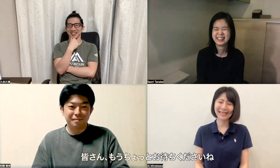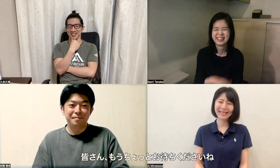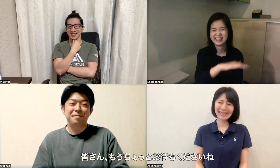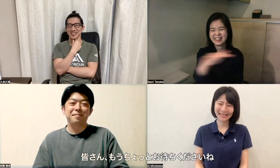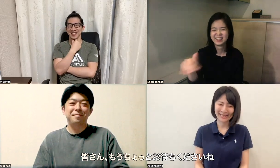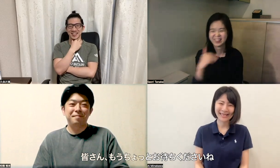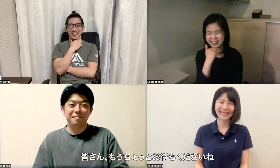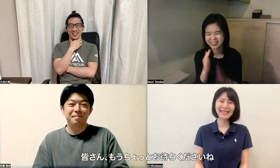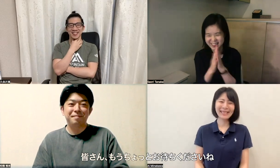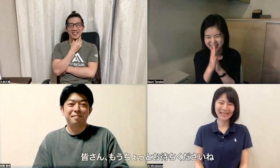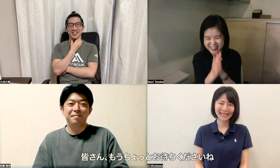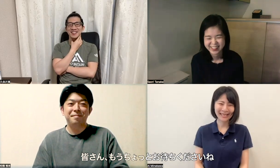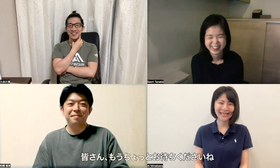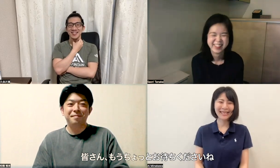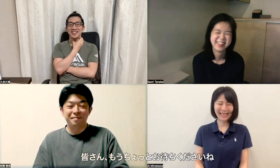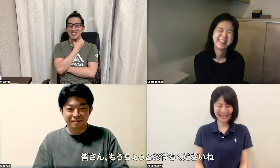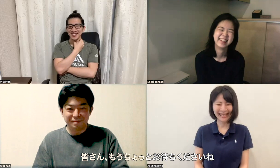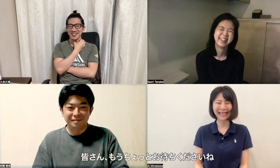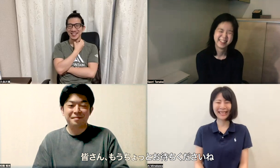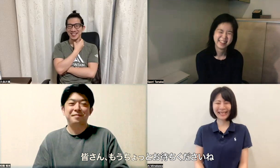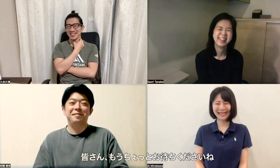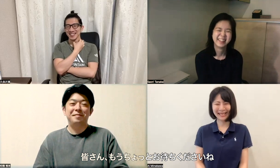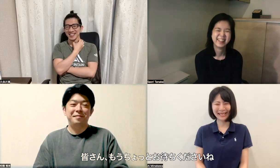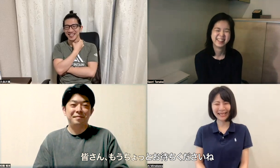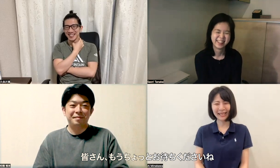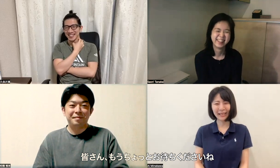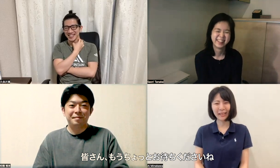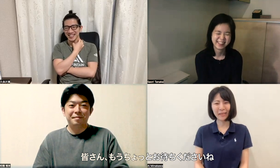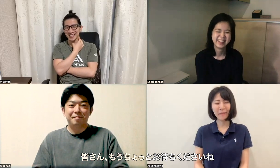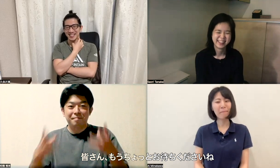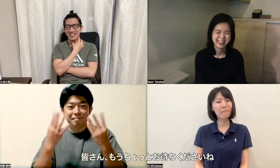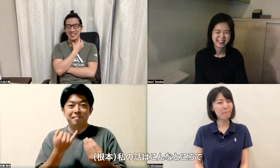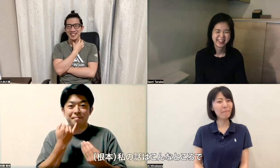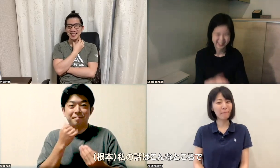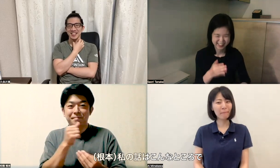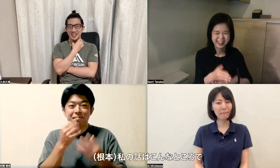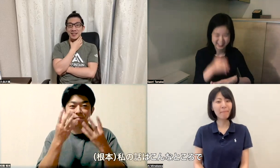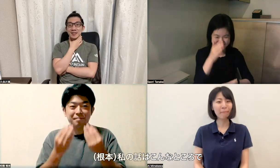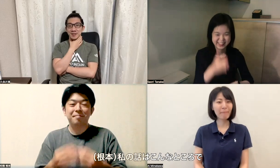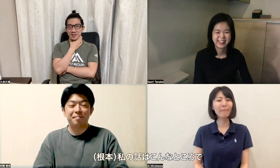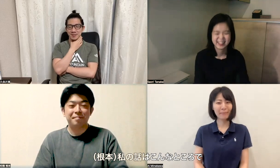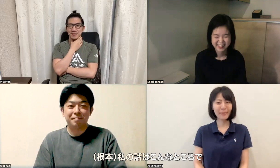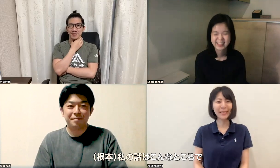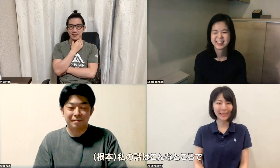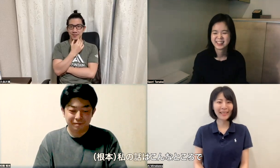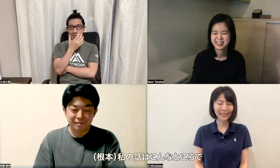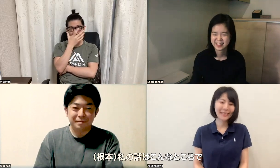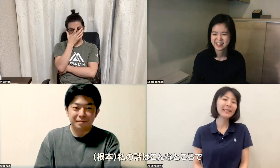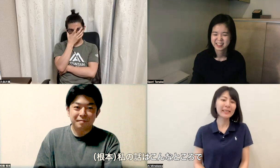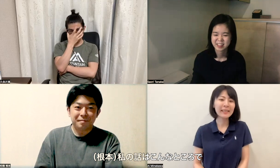I hope everyone can wait for a while. (KN) That's all about myself.